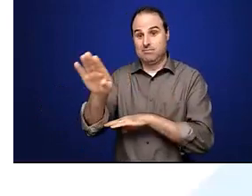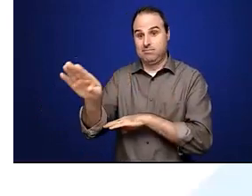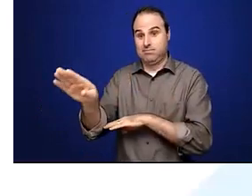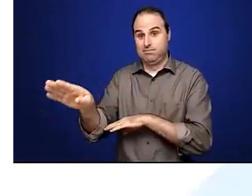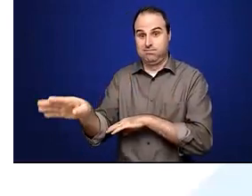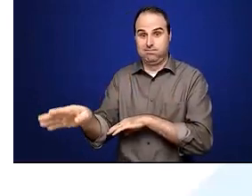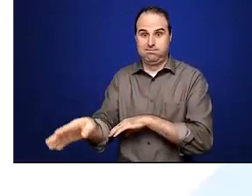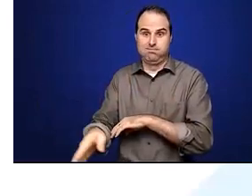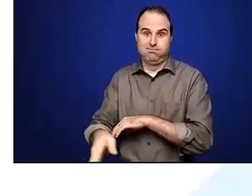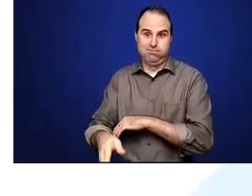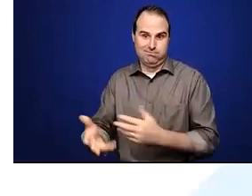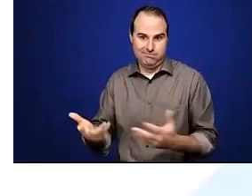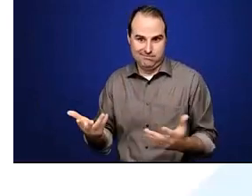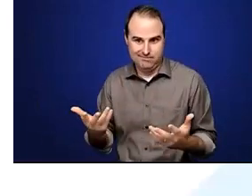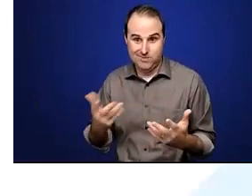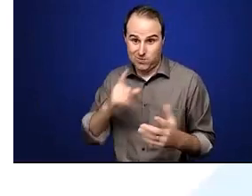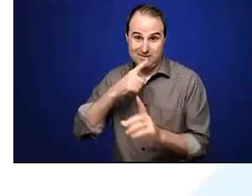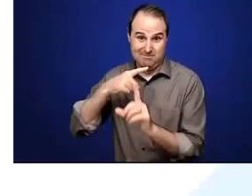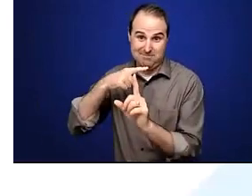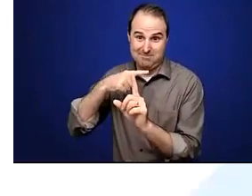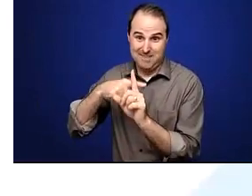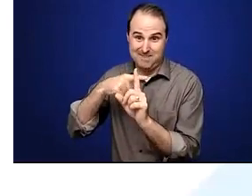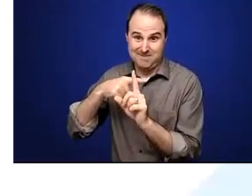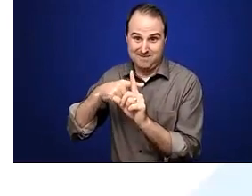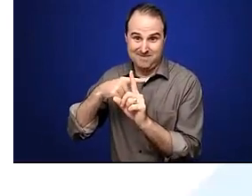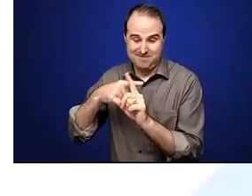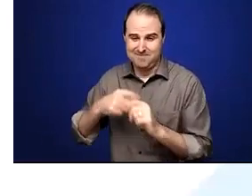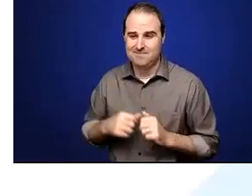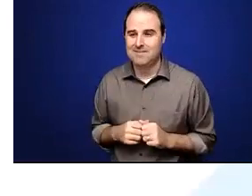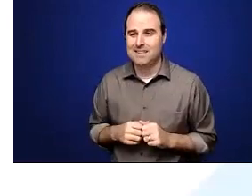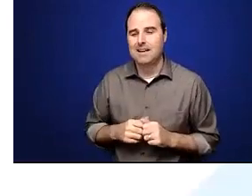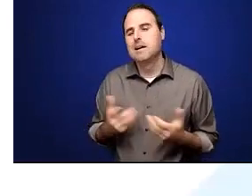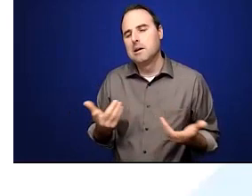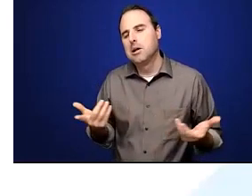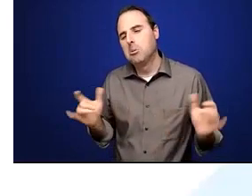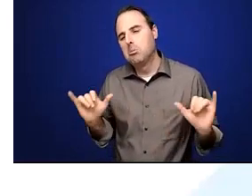But with everything, there's going to be things that you can improve on for next time.